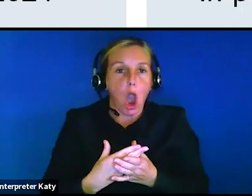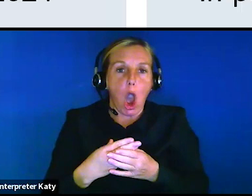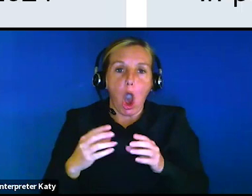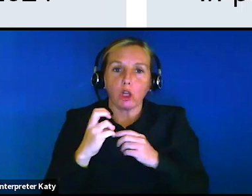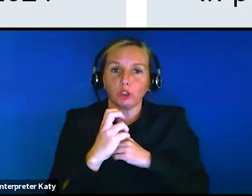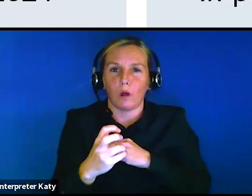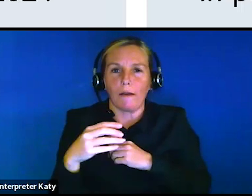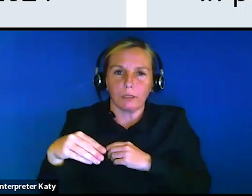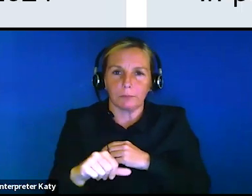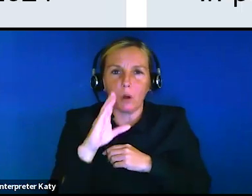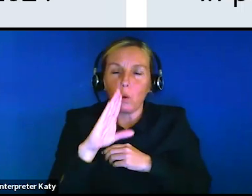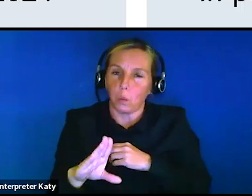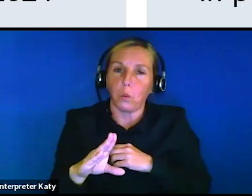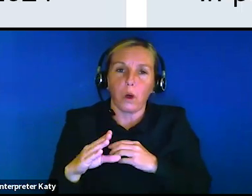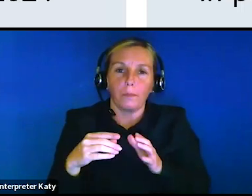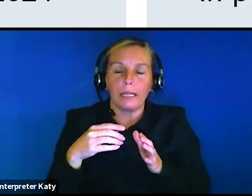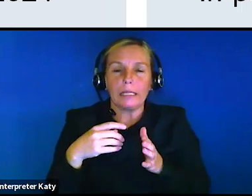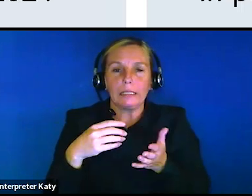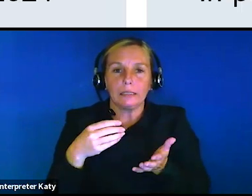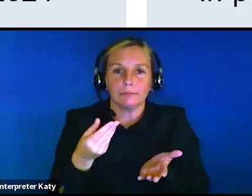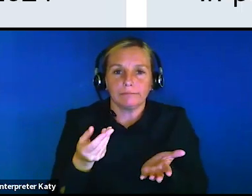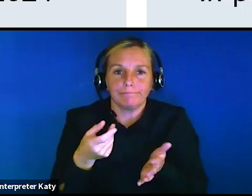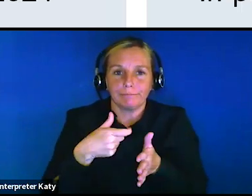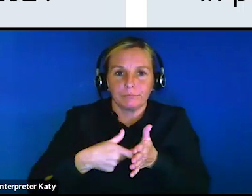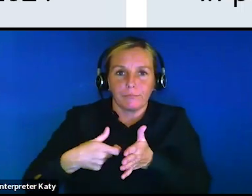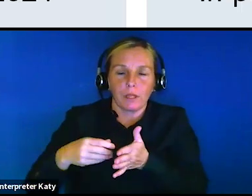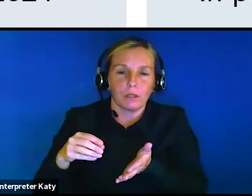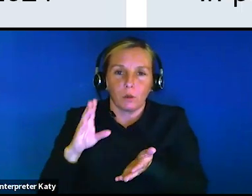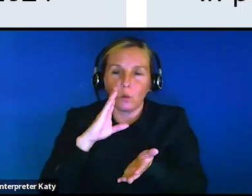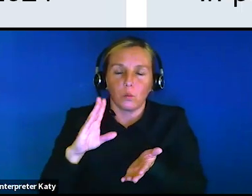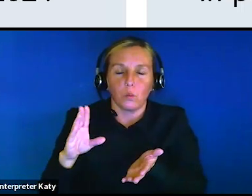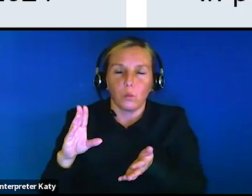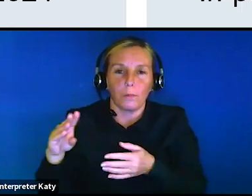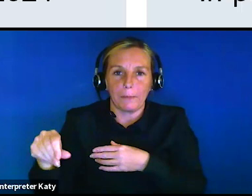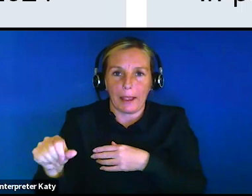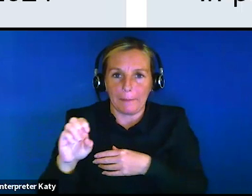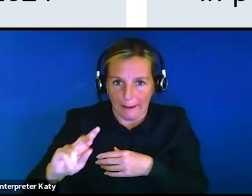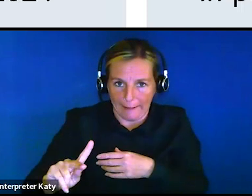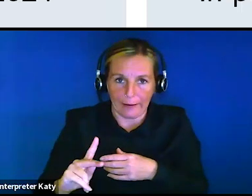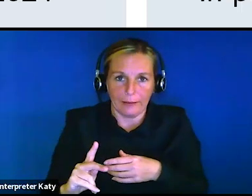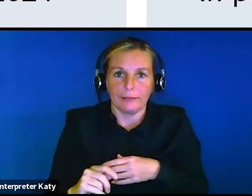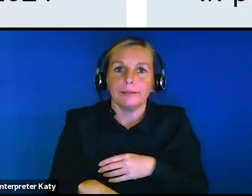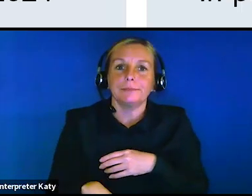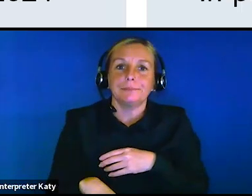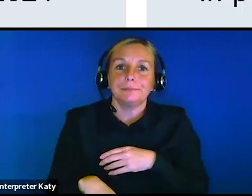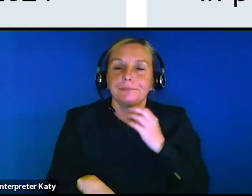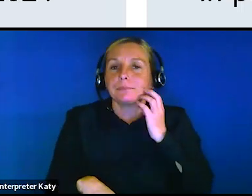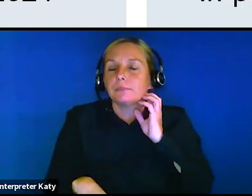through the TTAC, through the Training and Technical Assistance Center. And we have a great partner in the J.W.